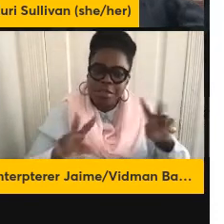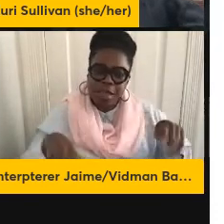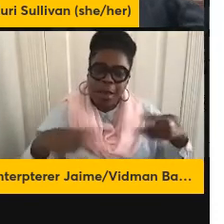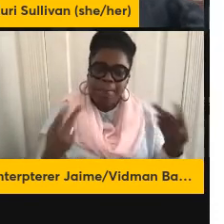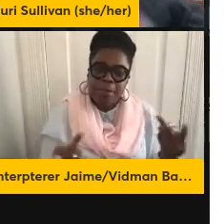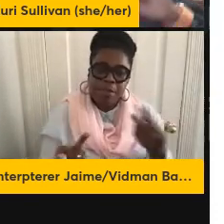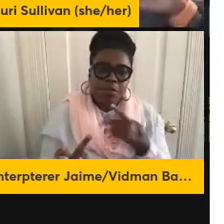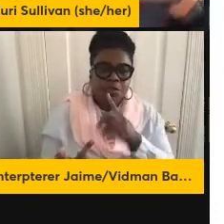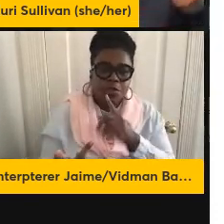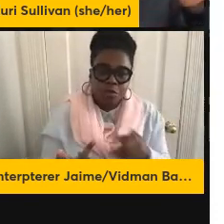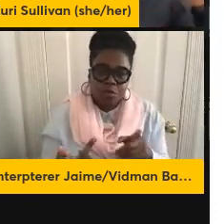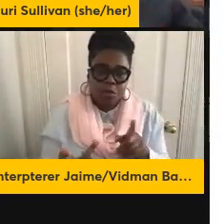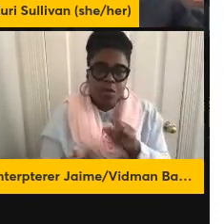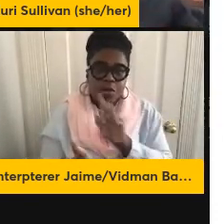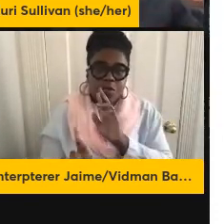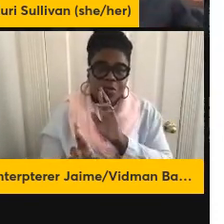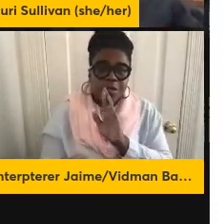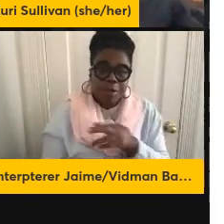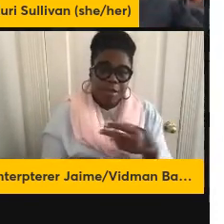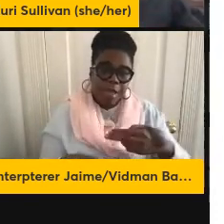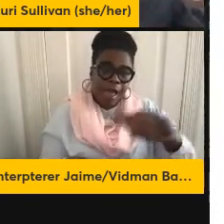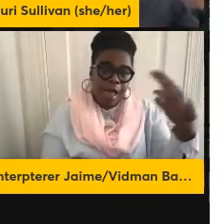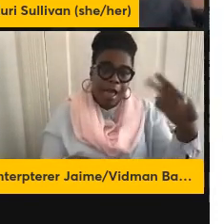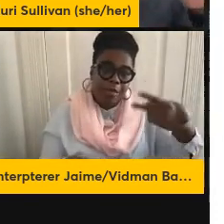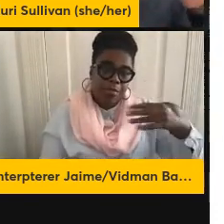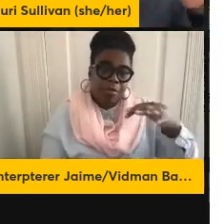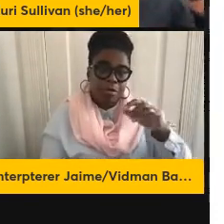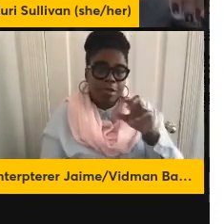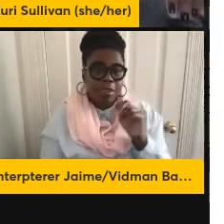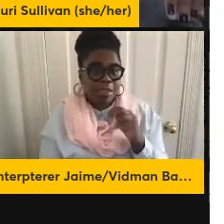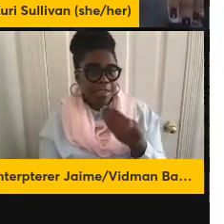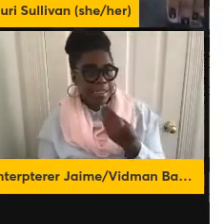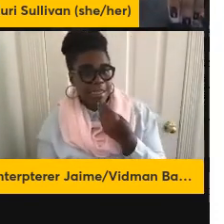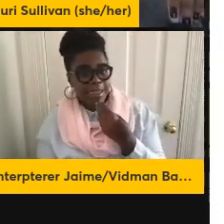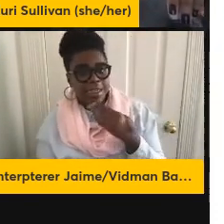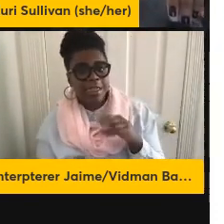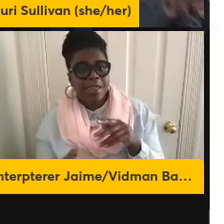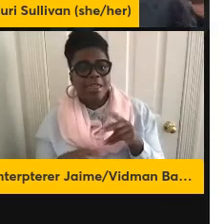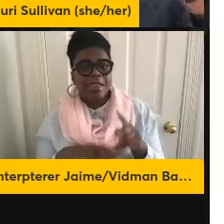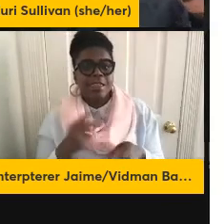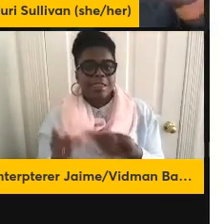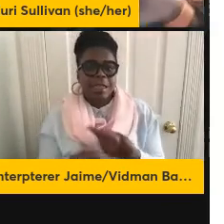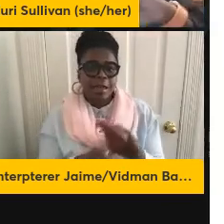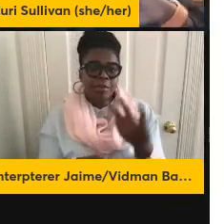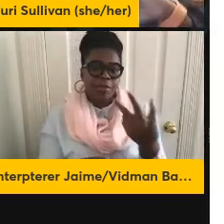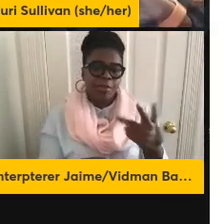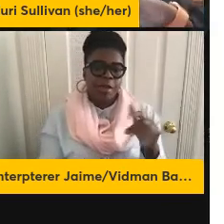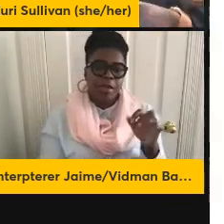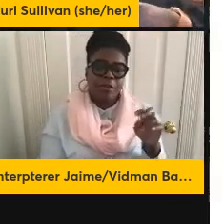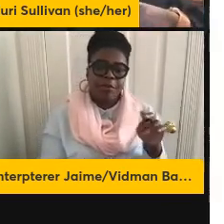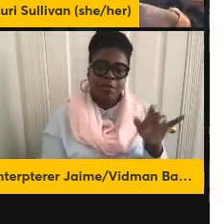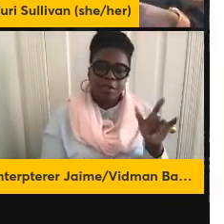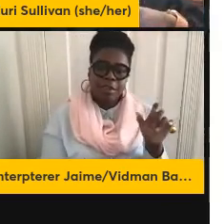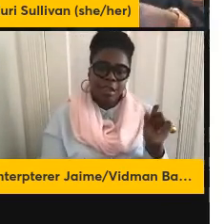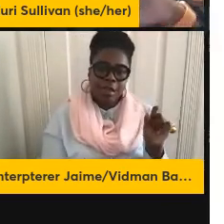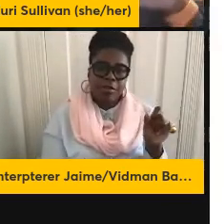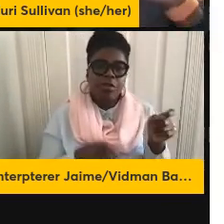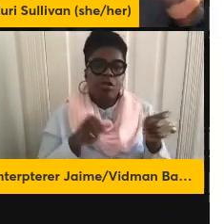So in response to high protein diet, we found that type three innate lymphoid cells upregulate, aisle 22, and this is a